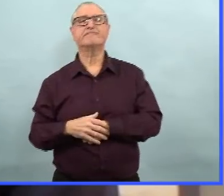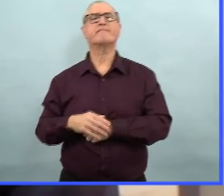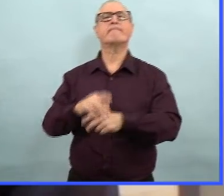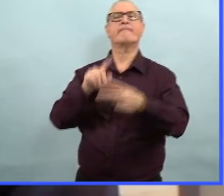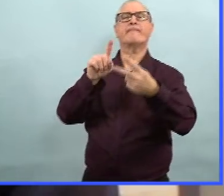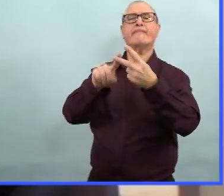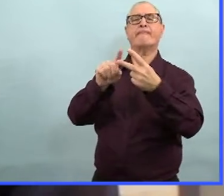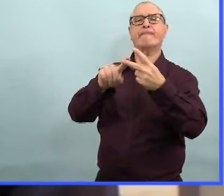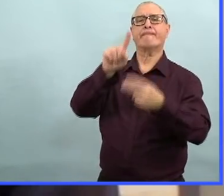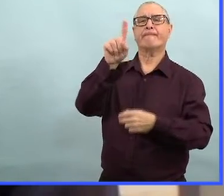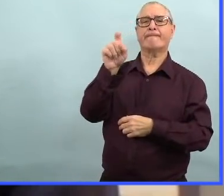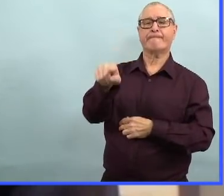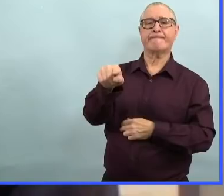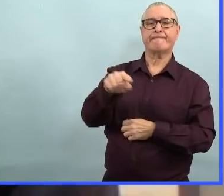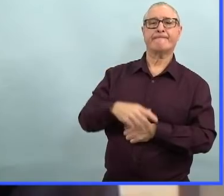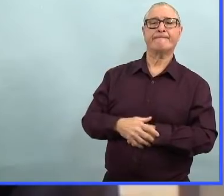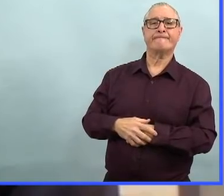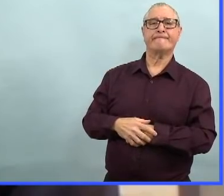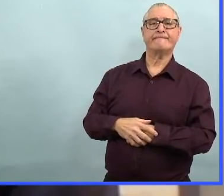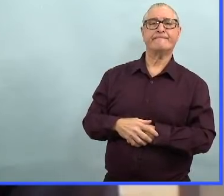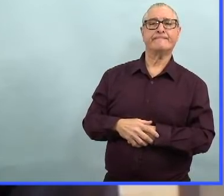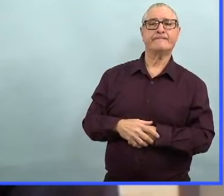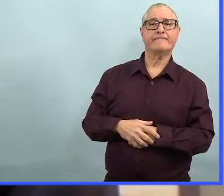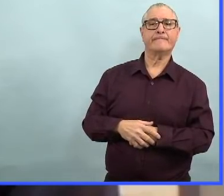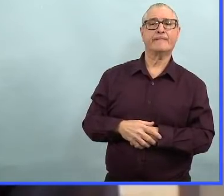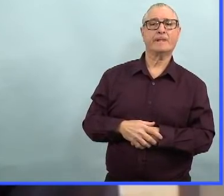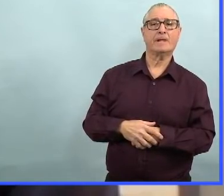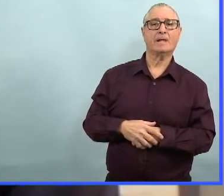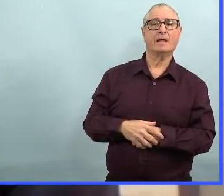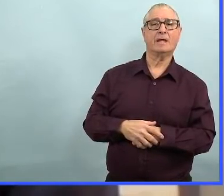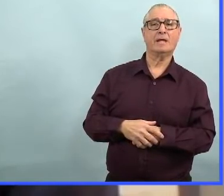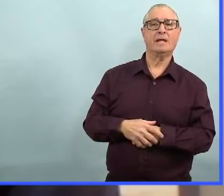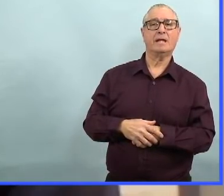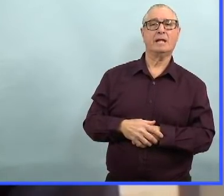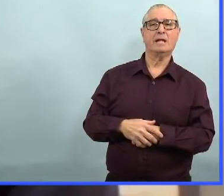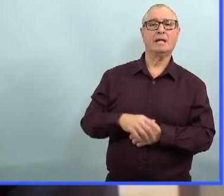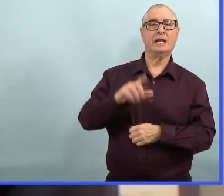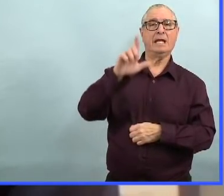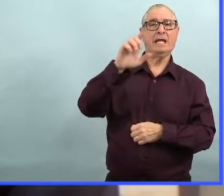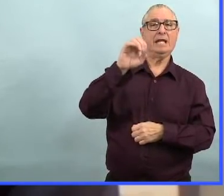leaf rapids health center have both closed until january because of staffing issues